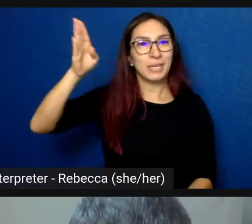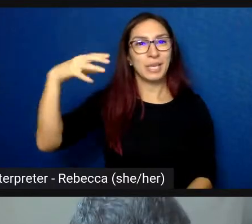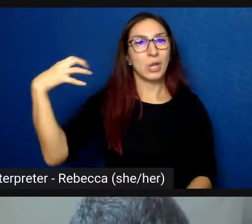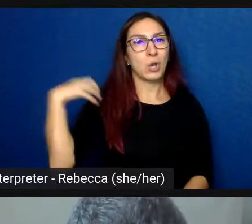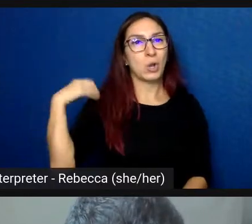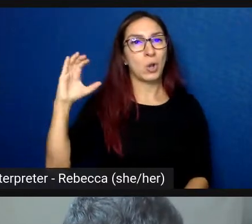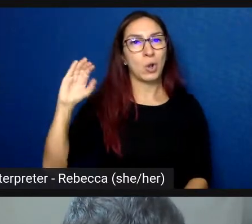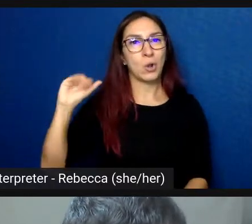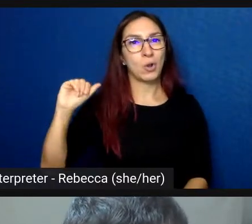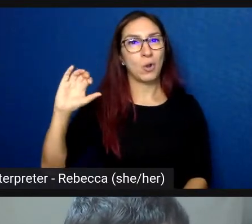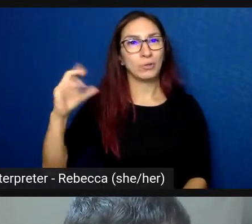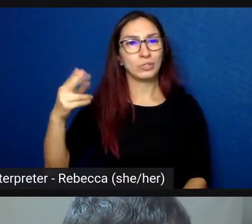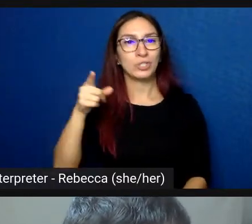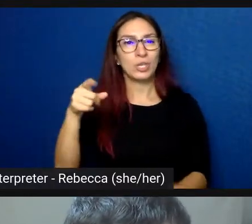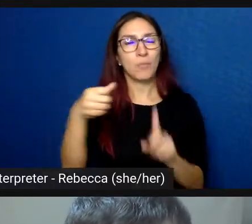Lazar is the worlds first and only blind speaking